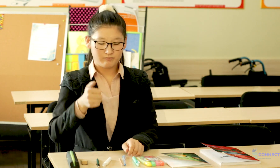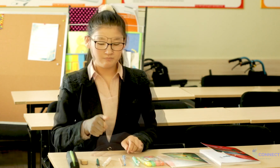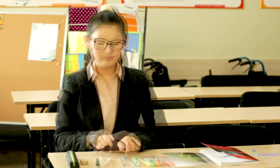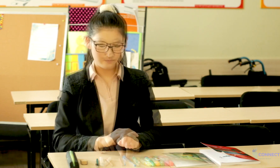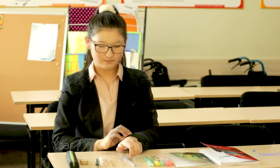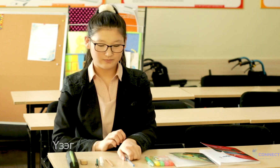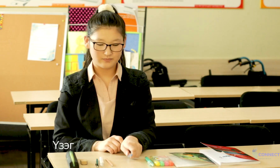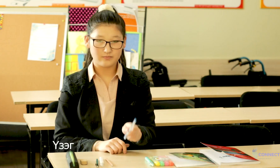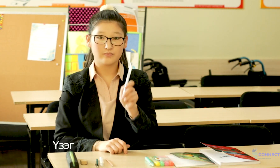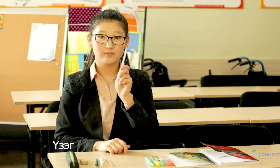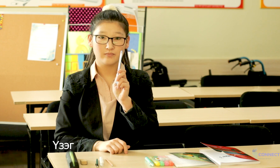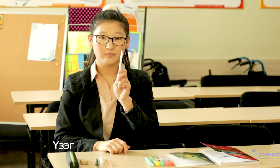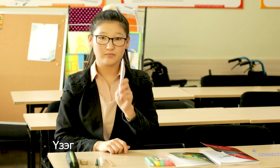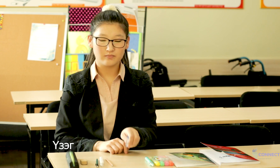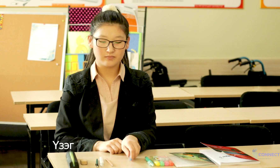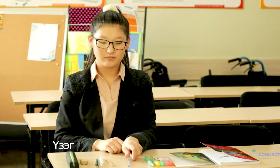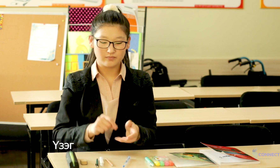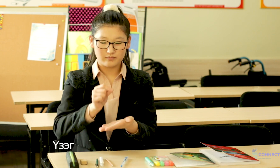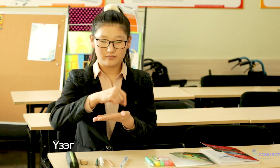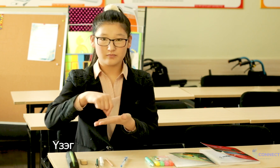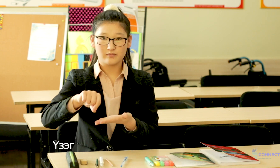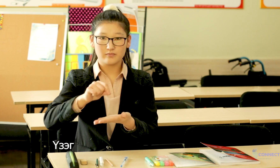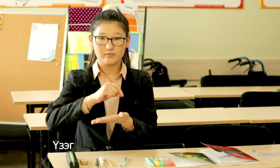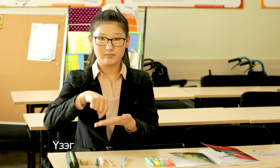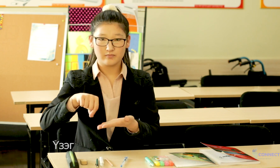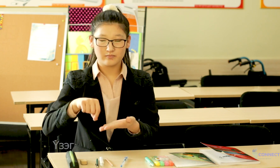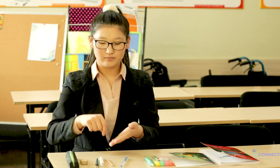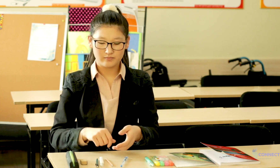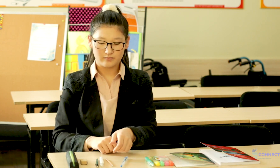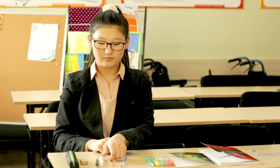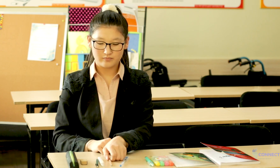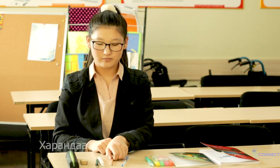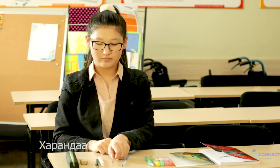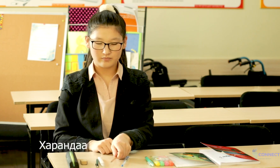pen